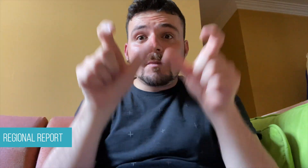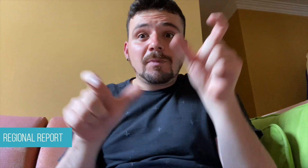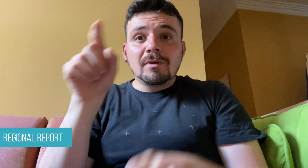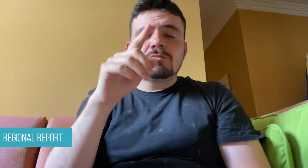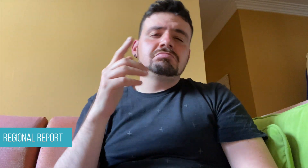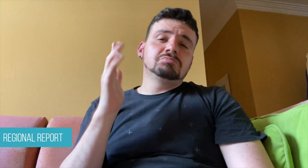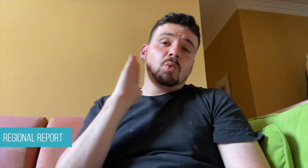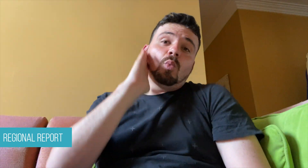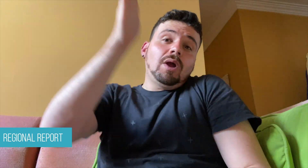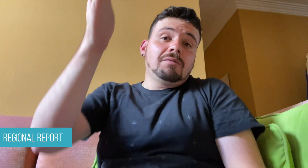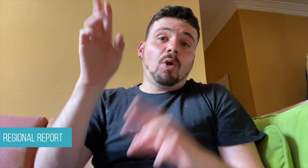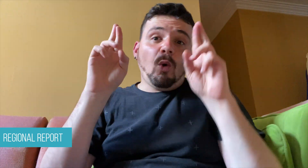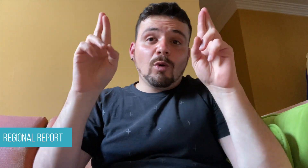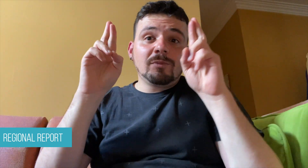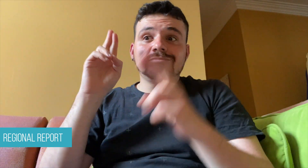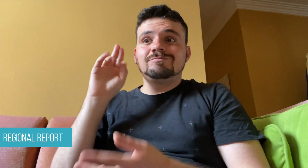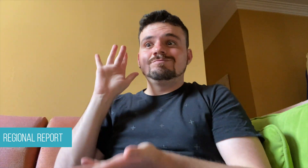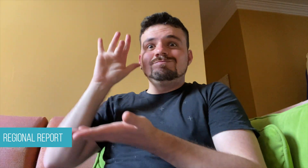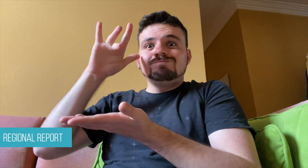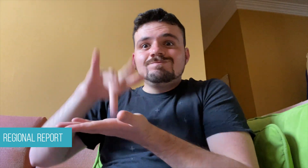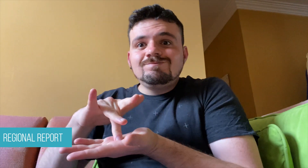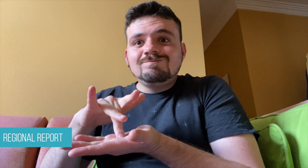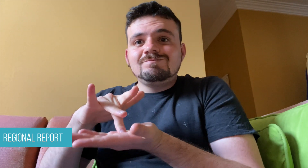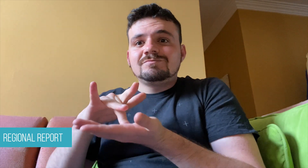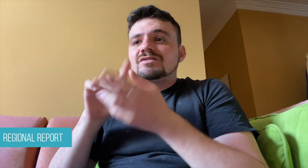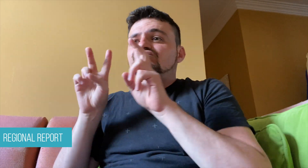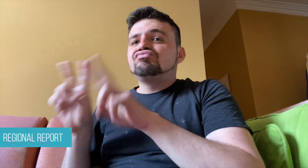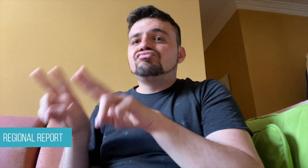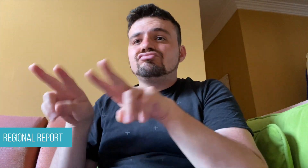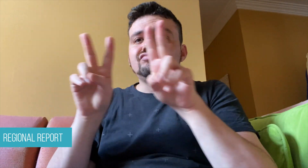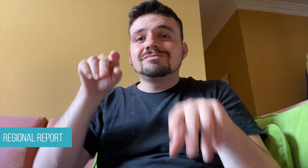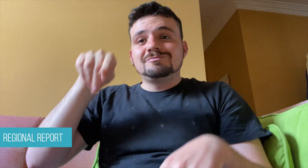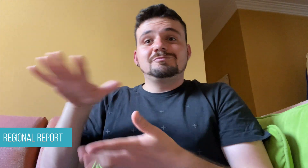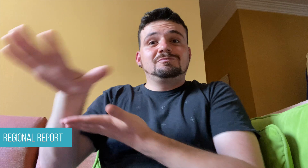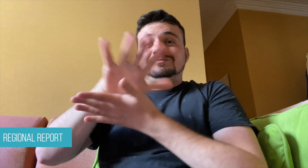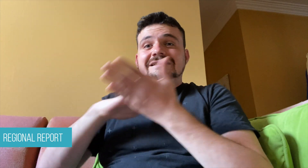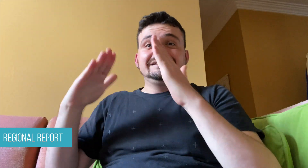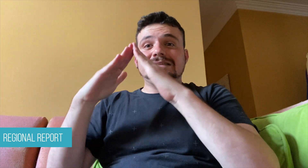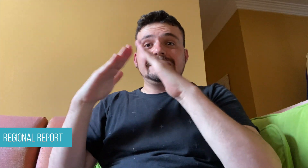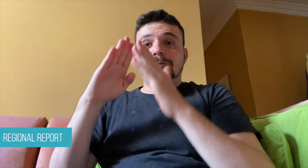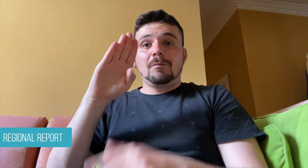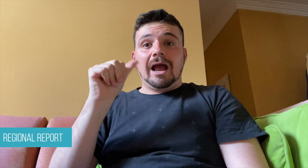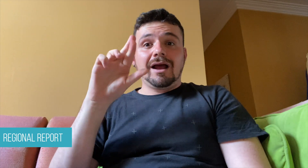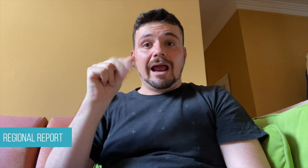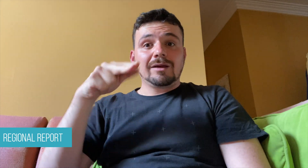If you ever visit Baranoa, be sure to visit the Cake Shop